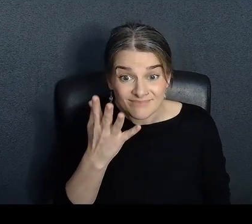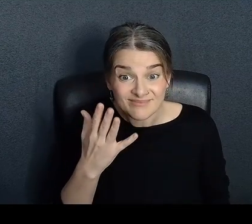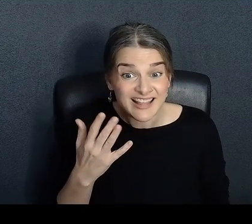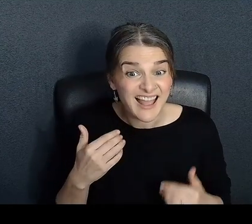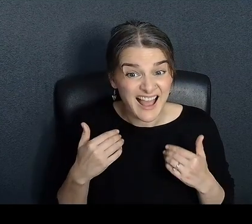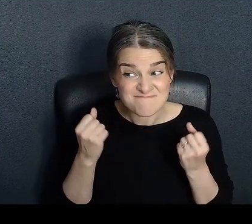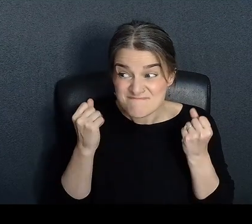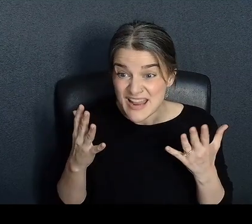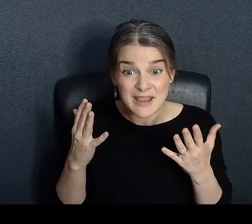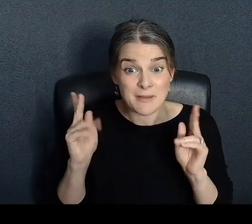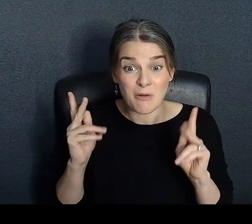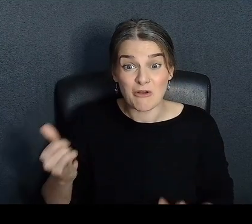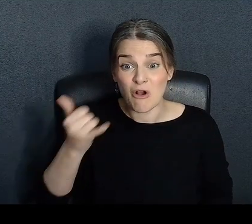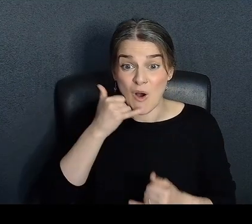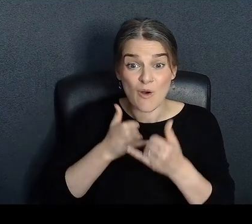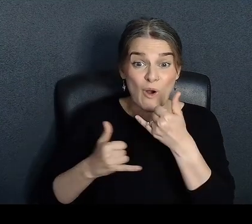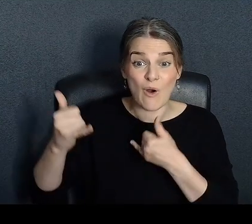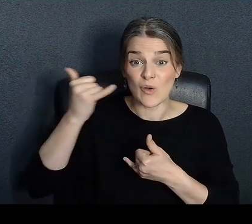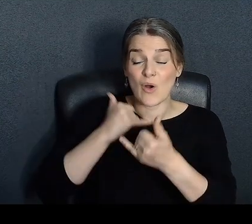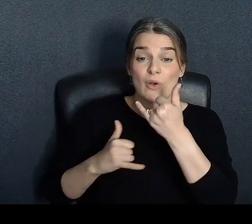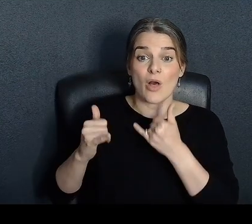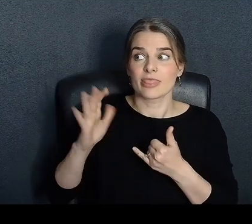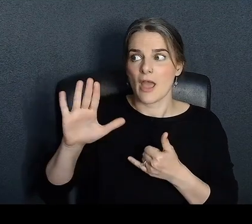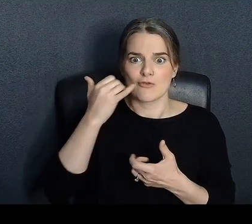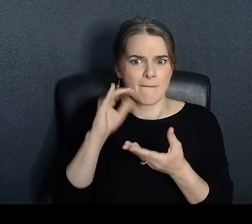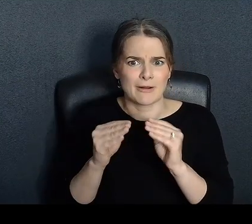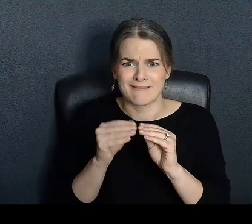because they either rush through the number